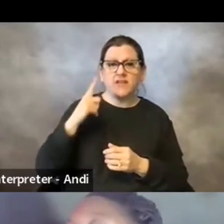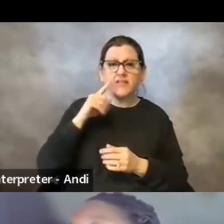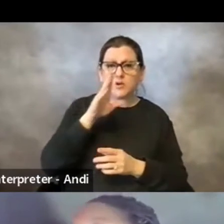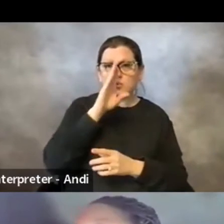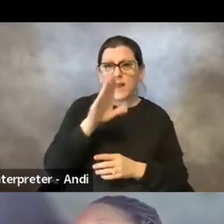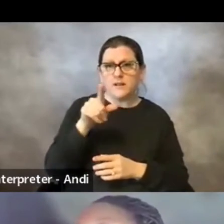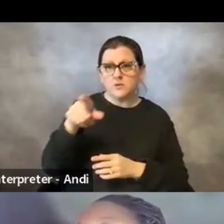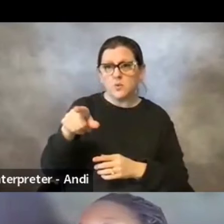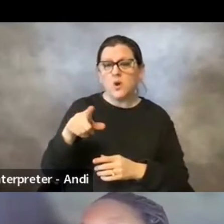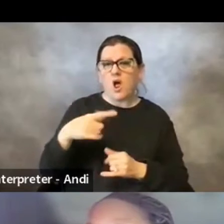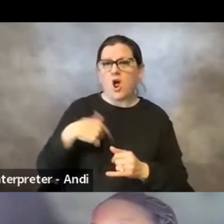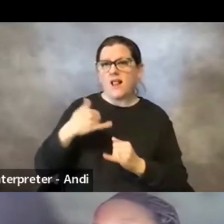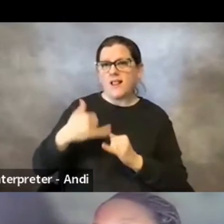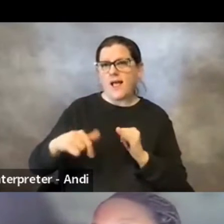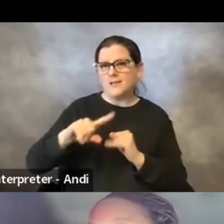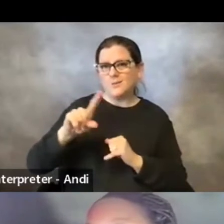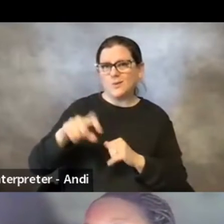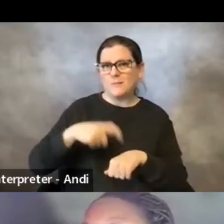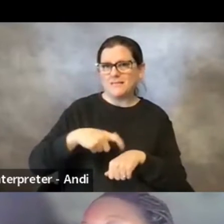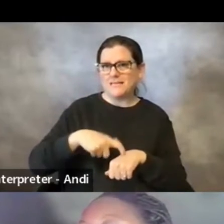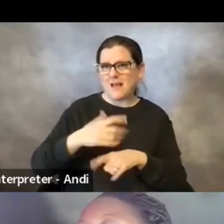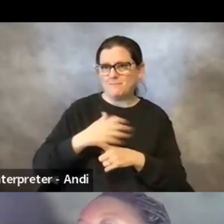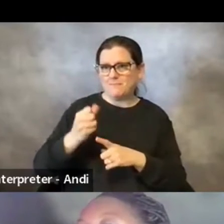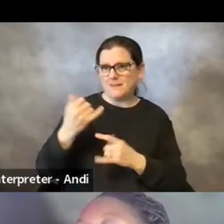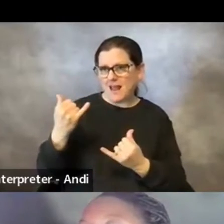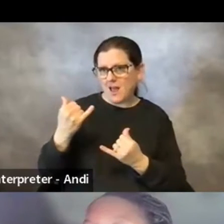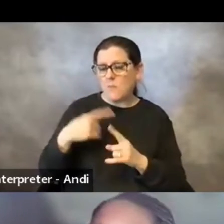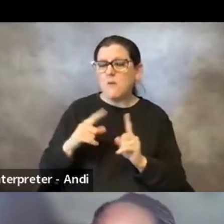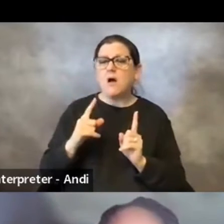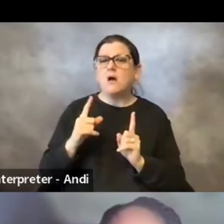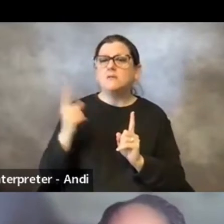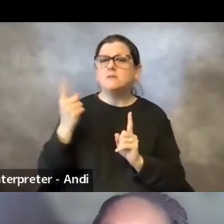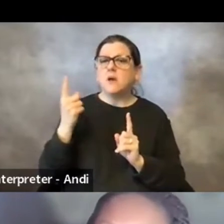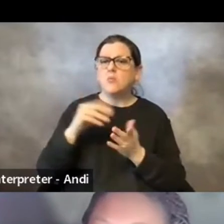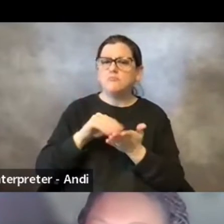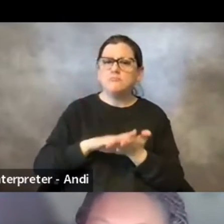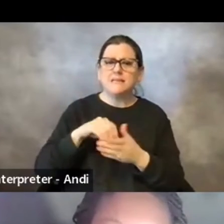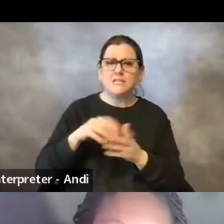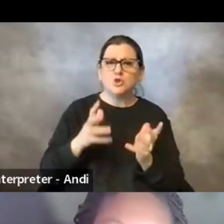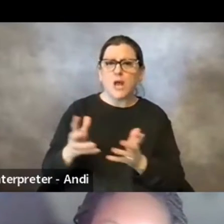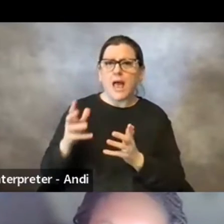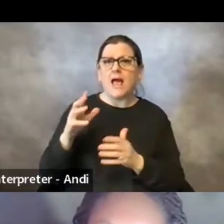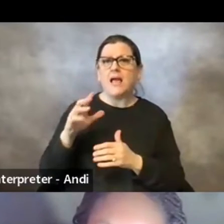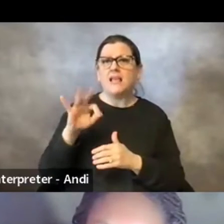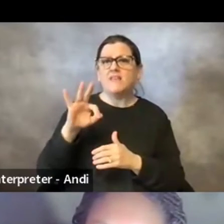it'll be our last as we are at time, but I saw that someone put in the chat if Medicaid Administrative Claiming was